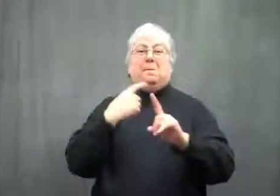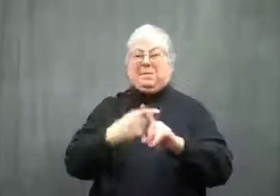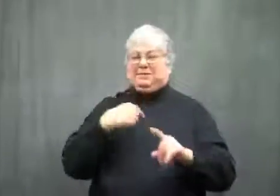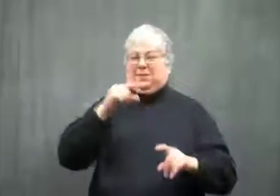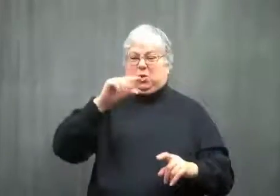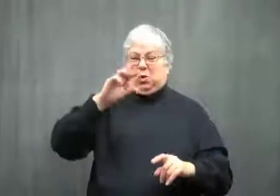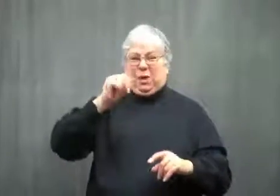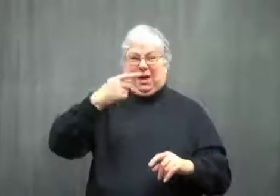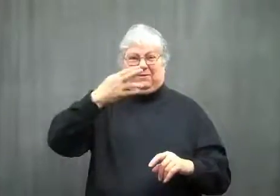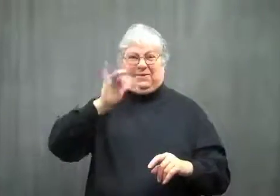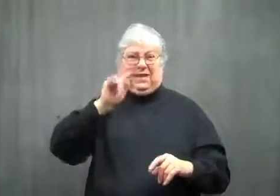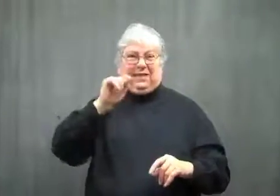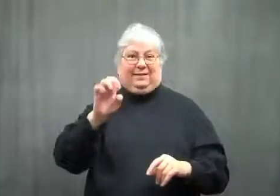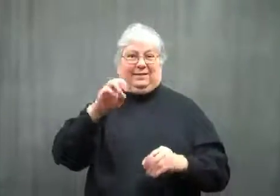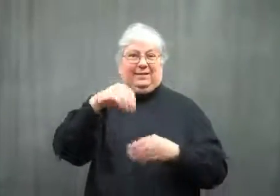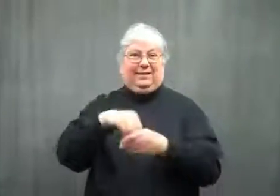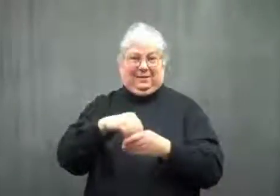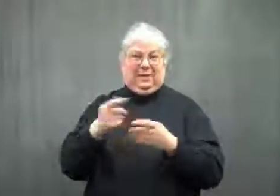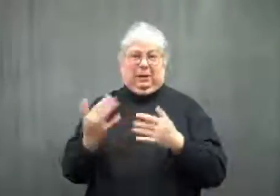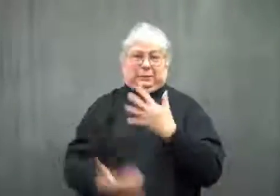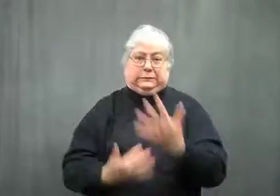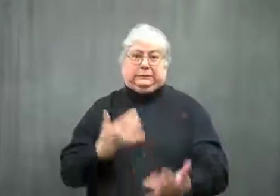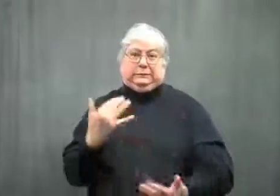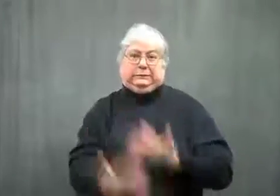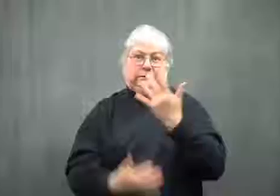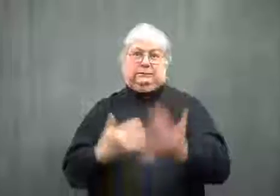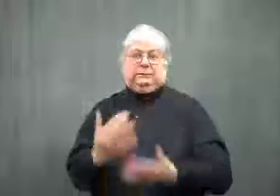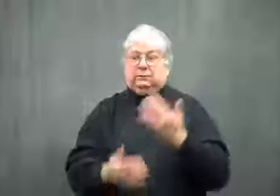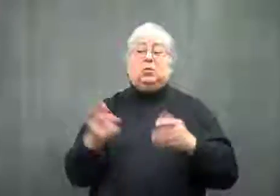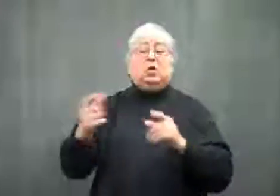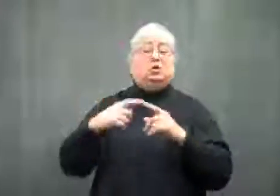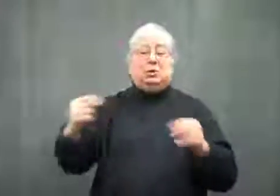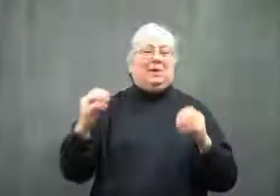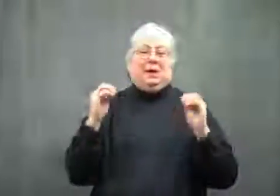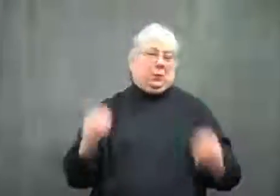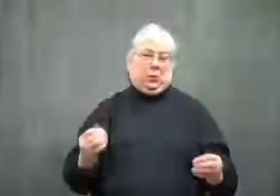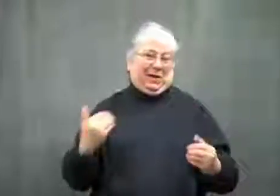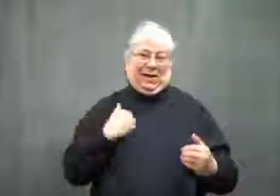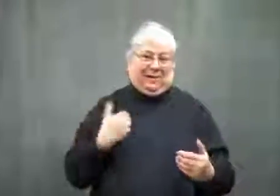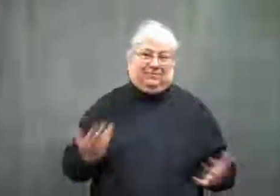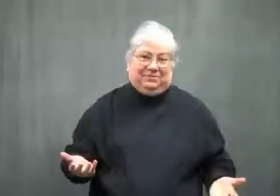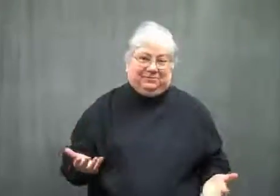In addition, it had graphite, which burned for a long time. Japan's reactors don't have that.